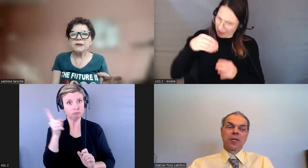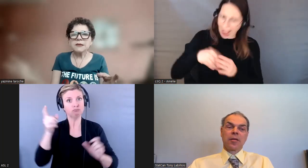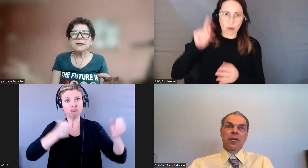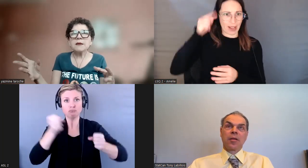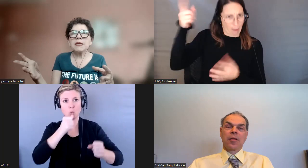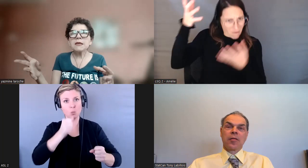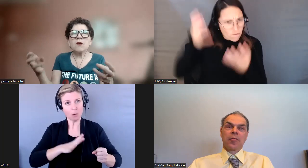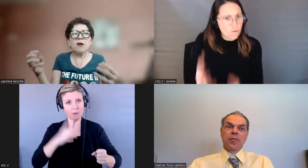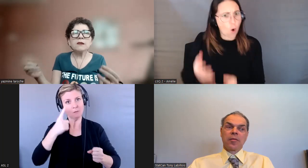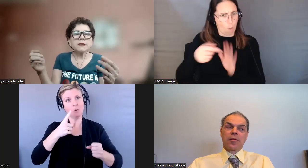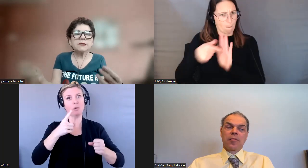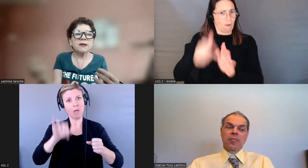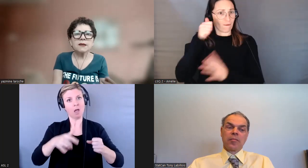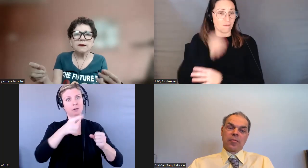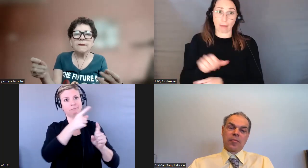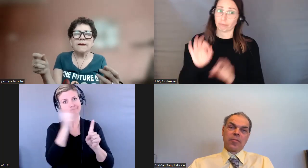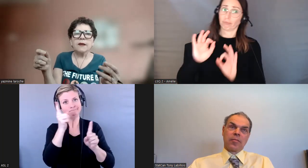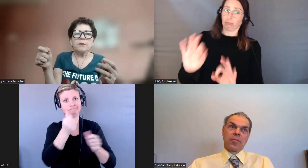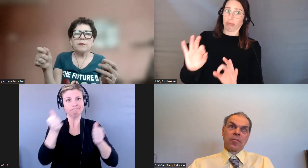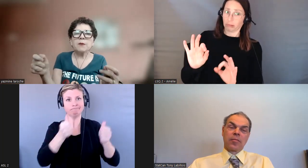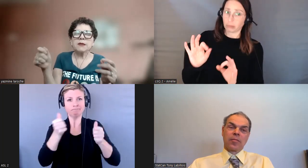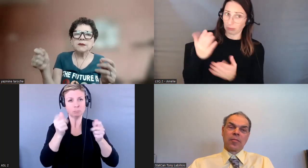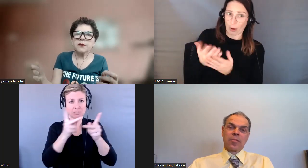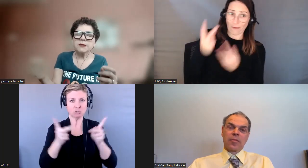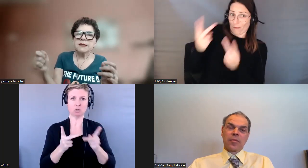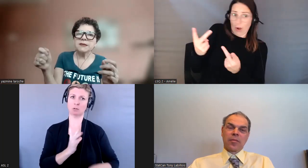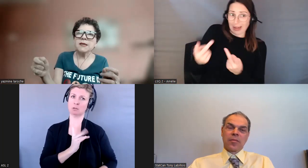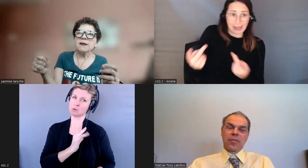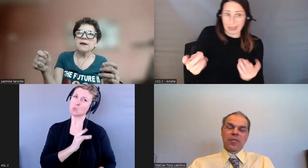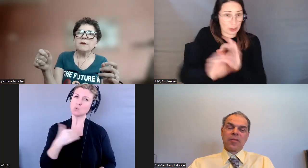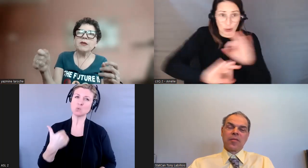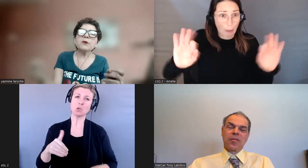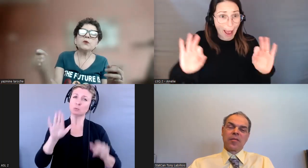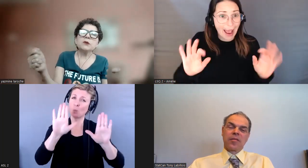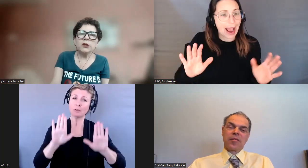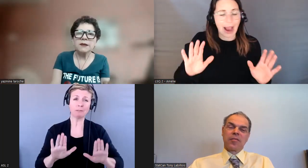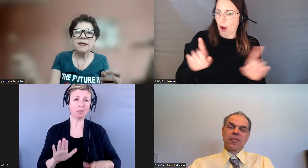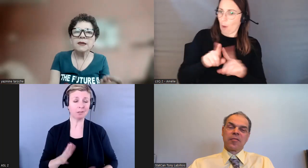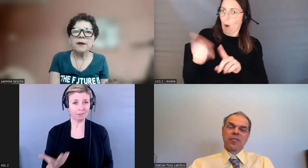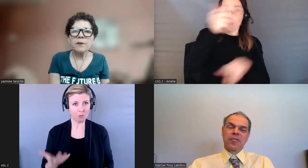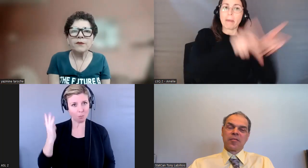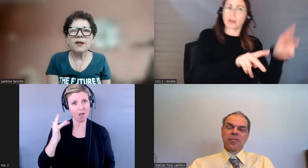to see because all of a sudden people can start to see people who look like them in